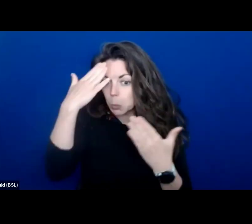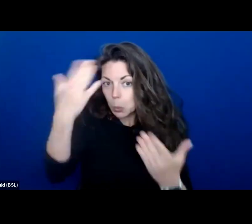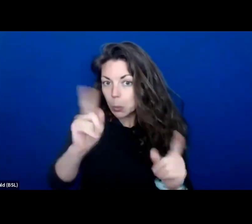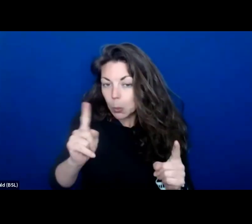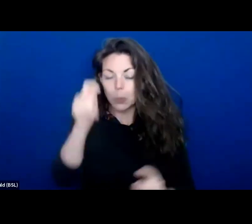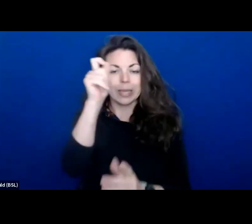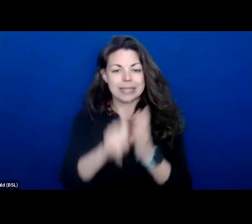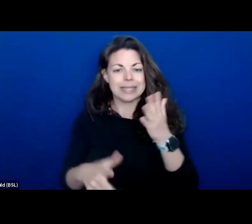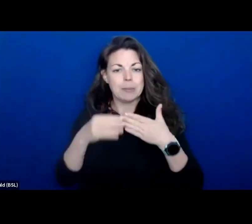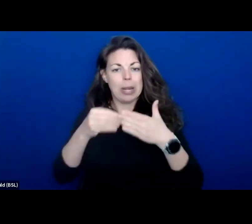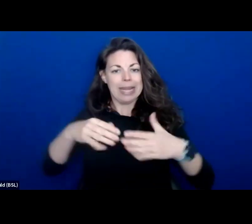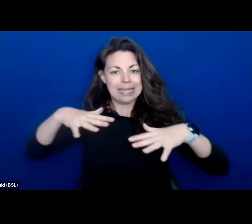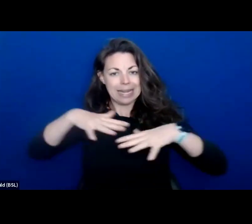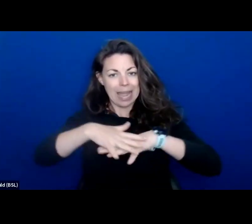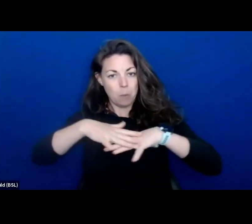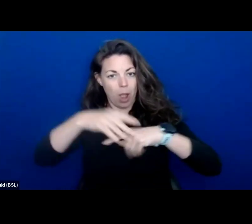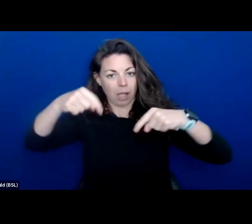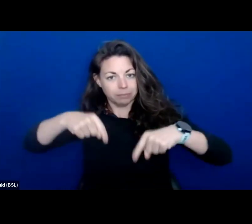is a network of emerging